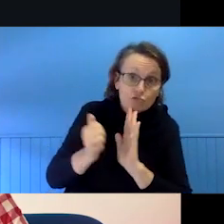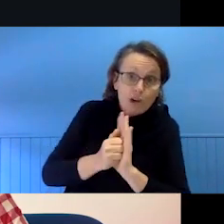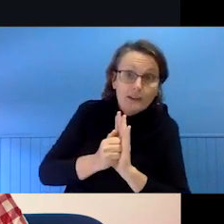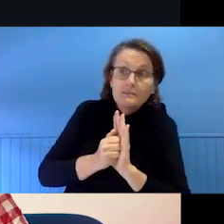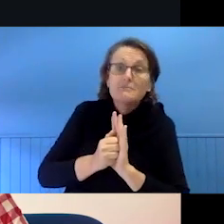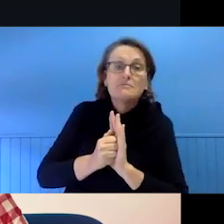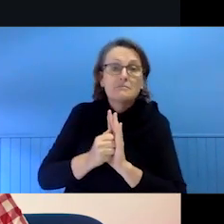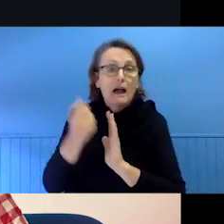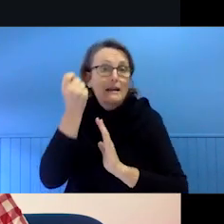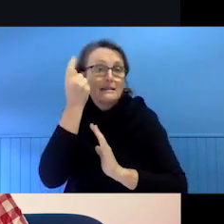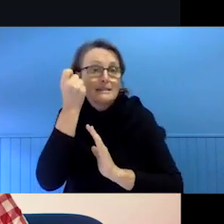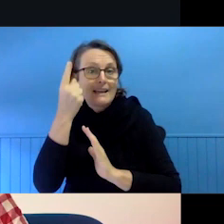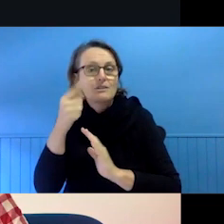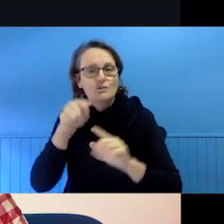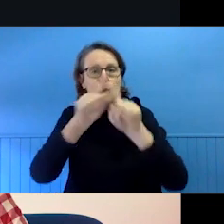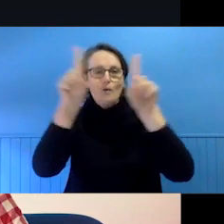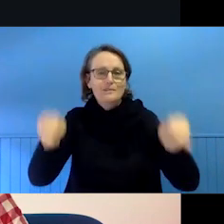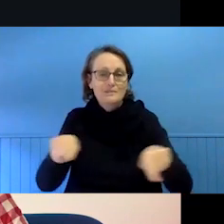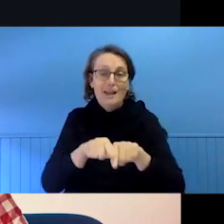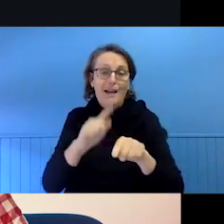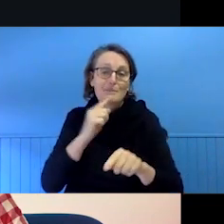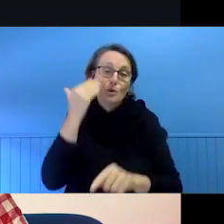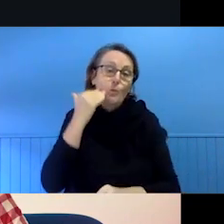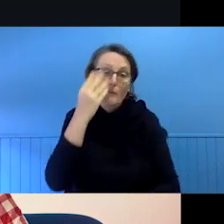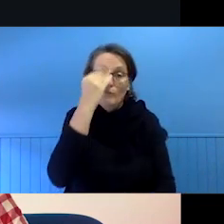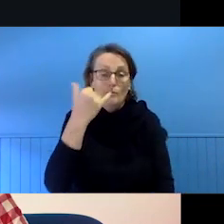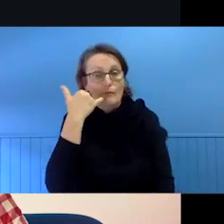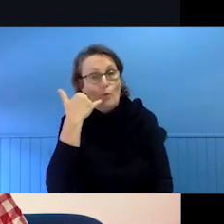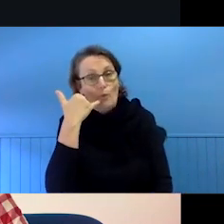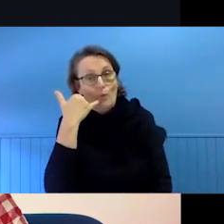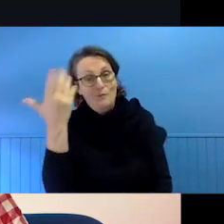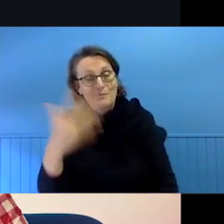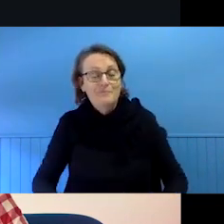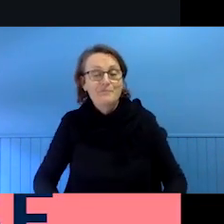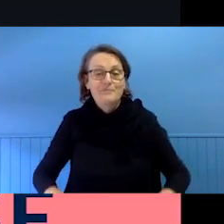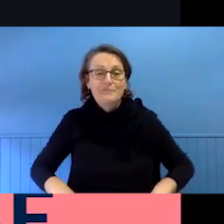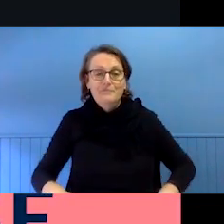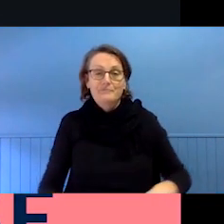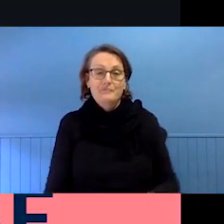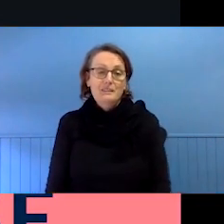again has a woman on the phone.